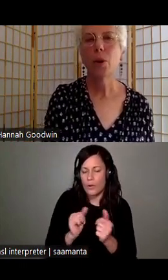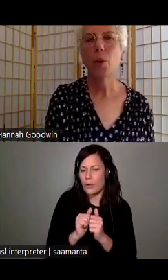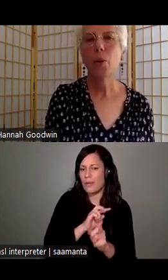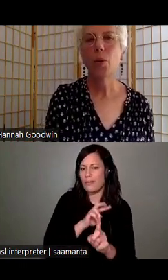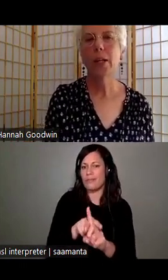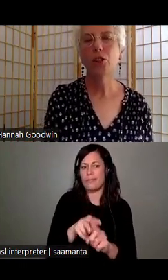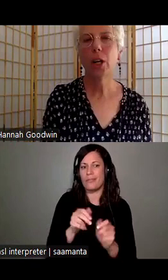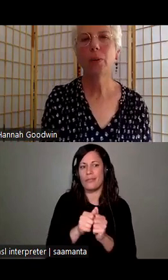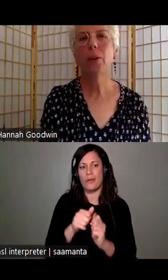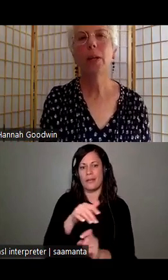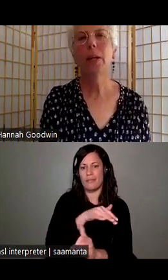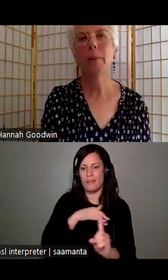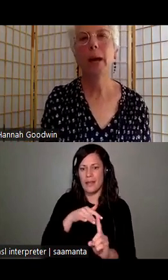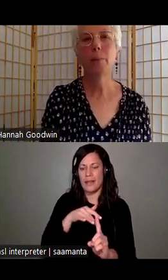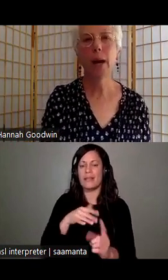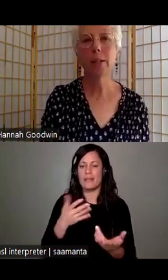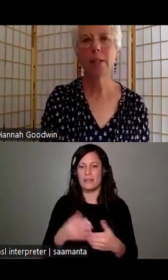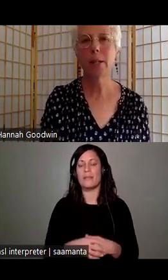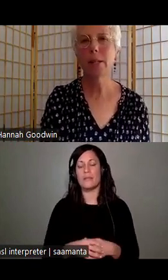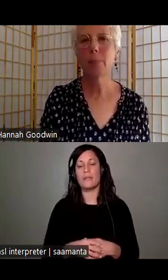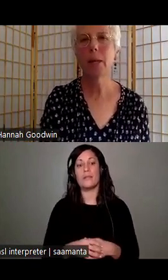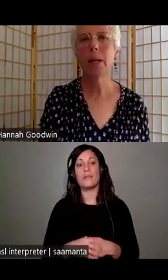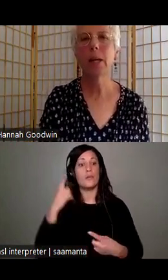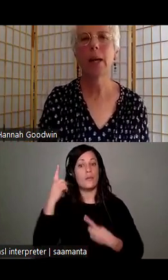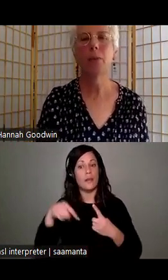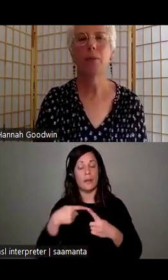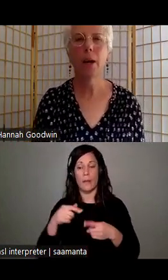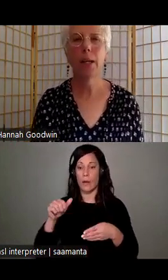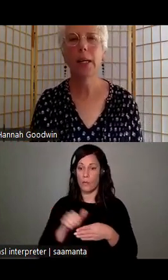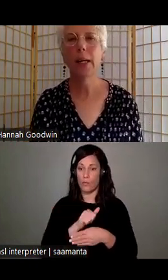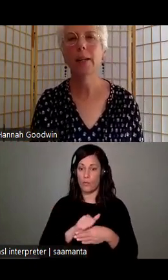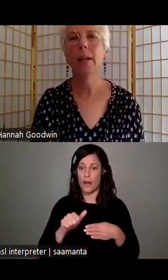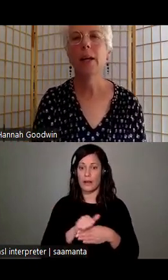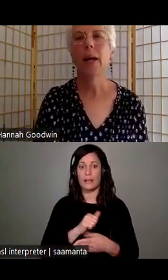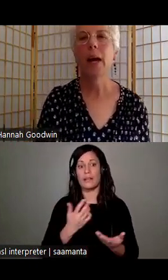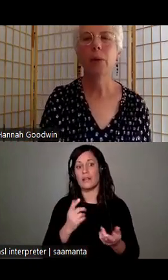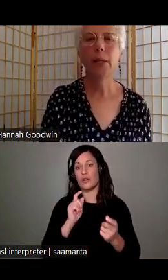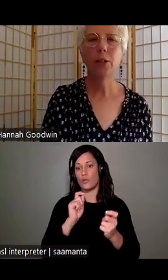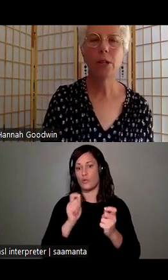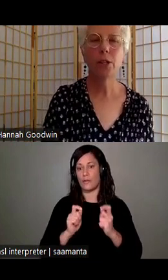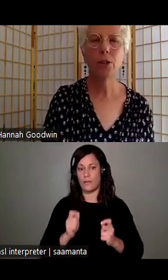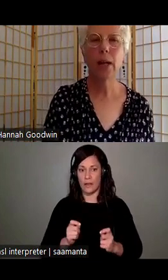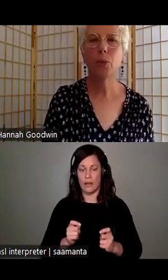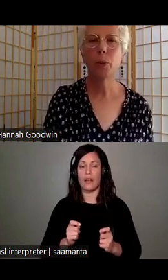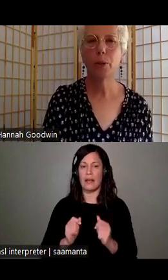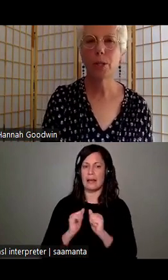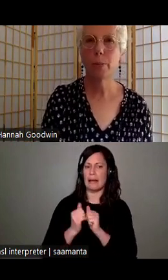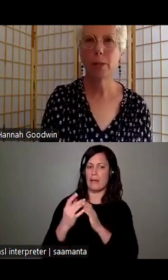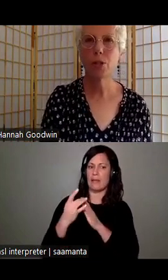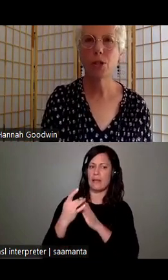So in general, thinking about practicing something and refining it, how will leaders interact with participants